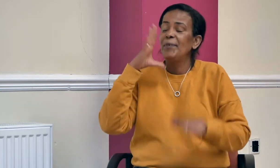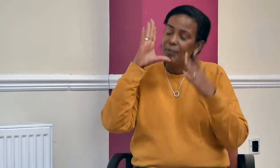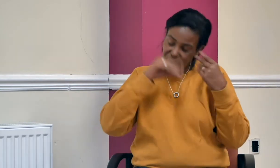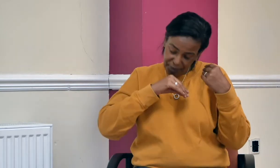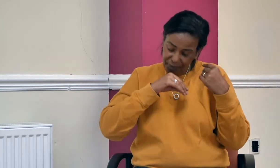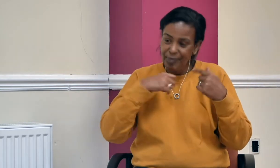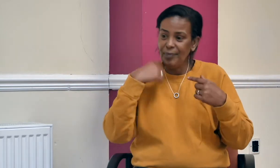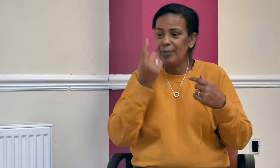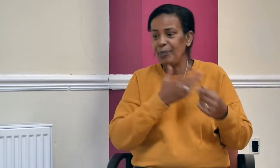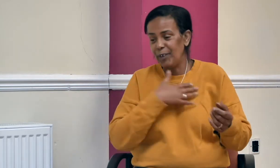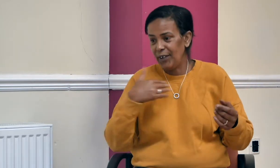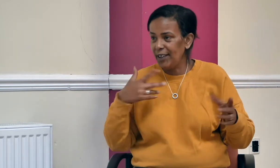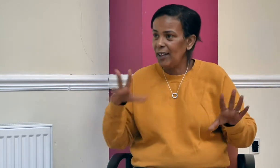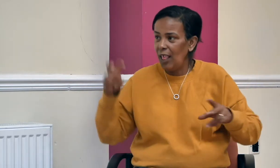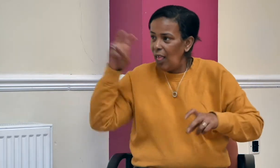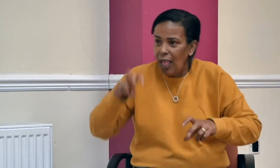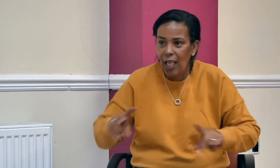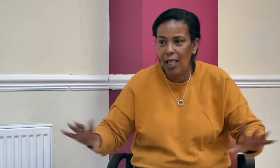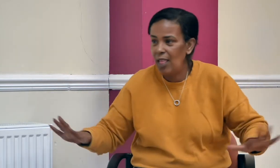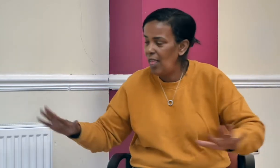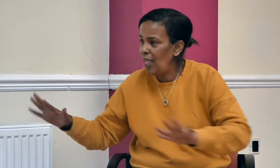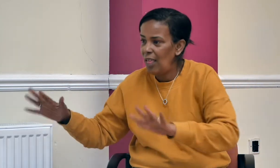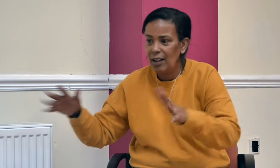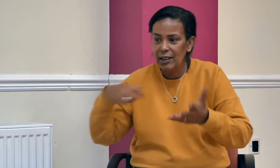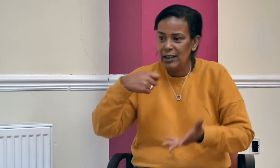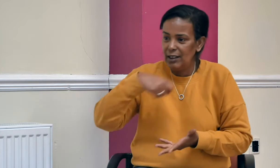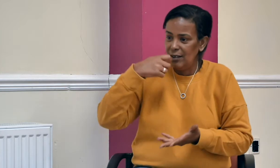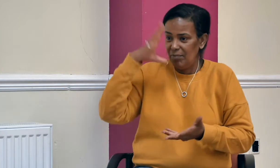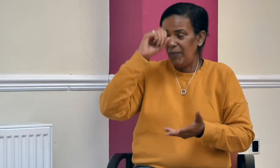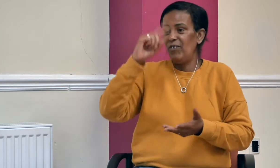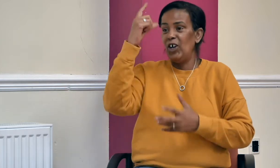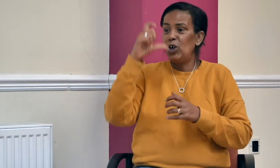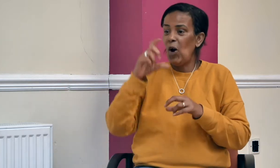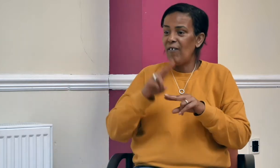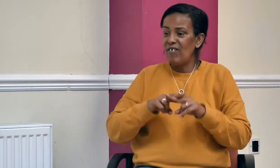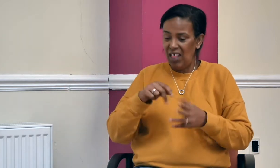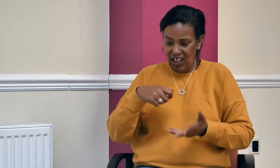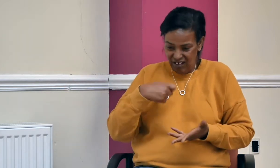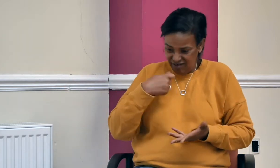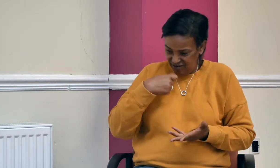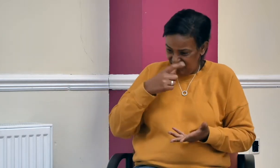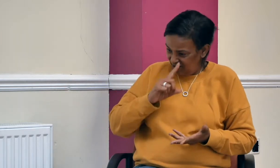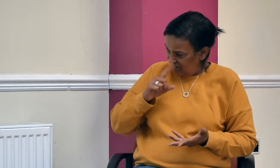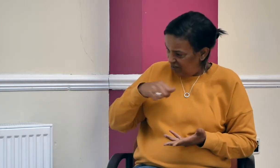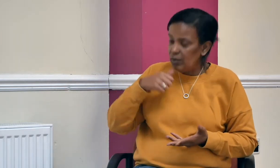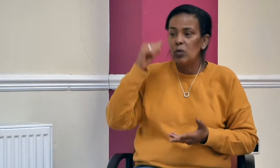I remember going to bed then checking the next morning, that it was all real! That was the first time I ate cornflakes.